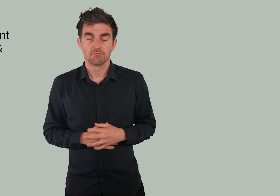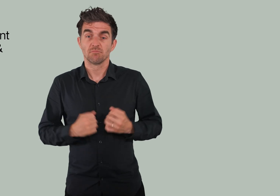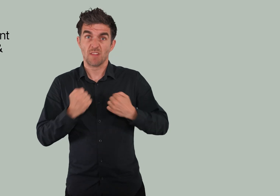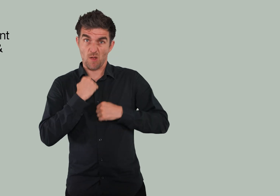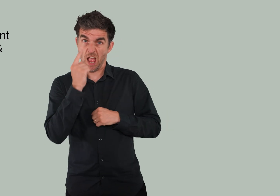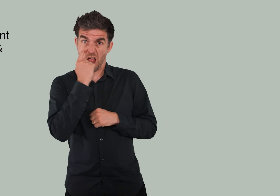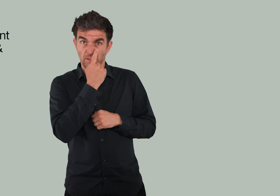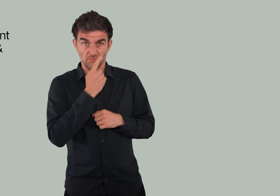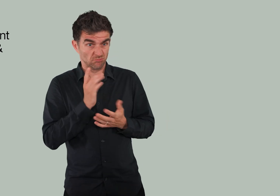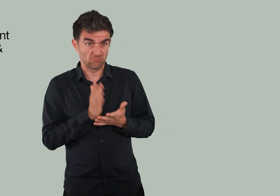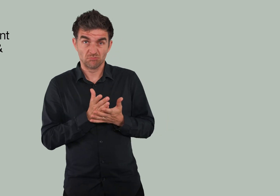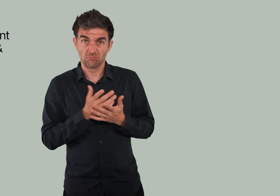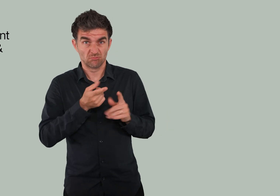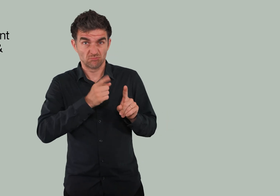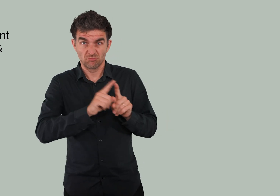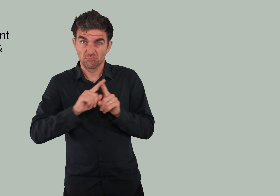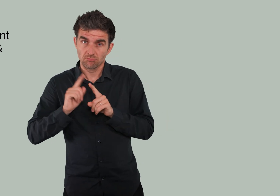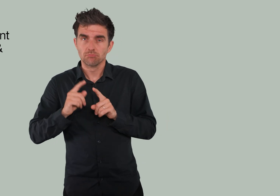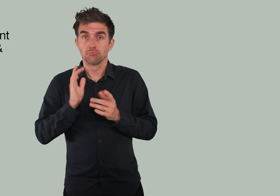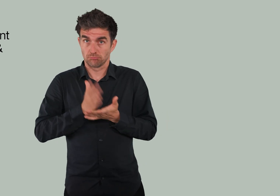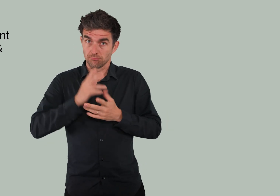6.44 Our evidence shows varied experiences of actual